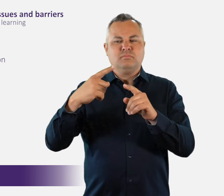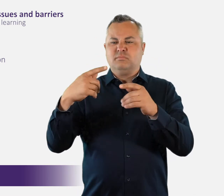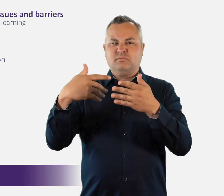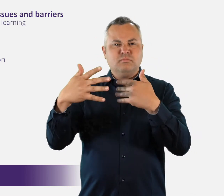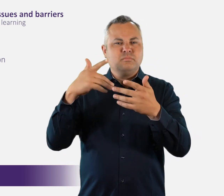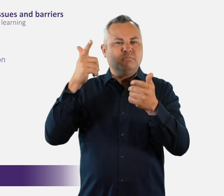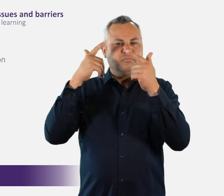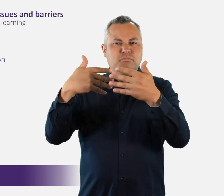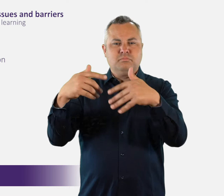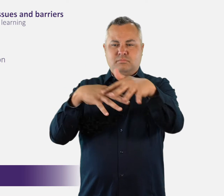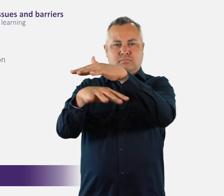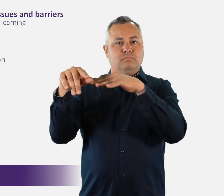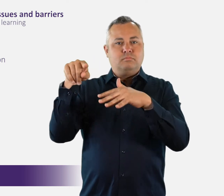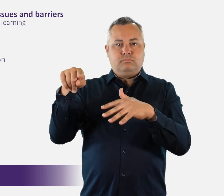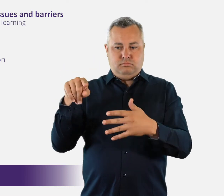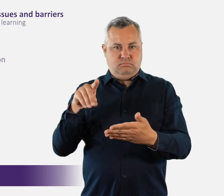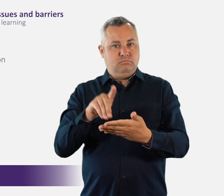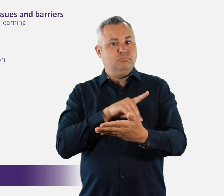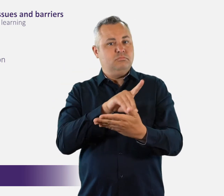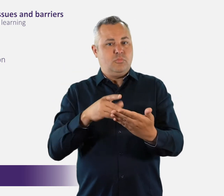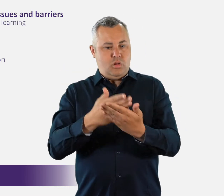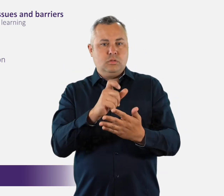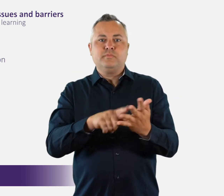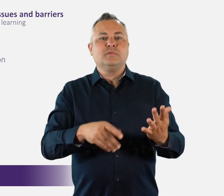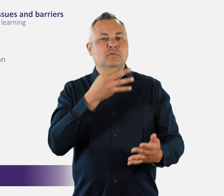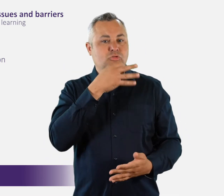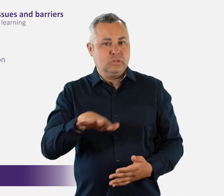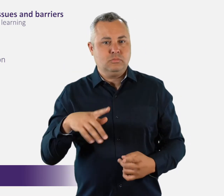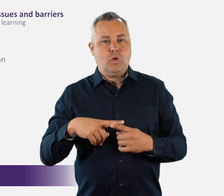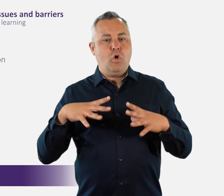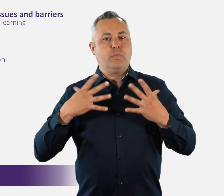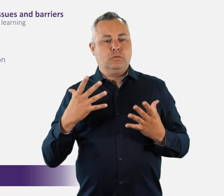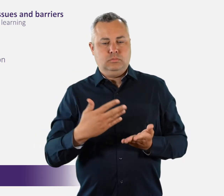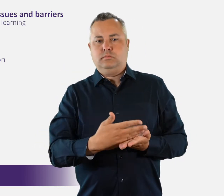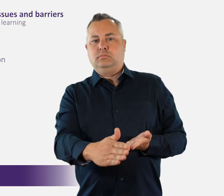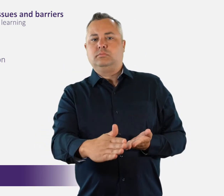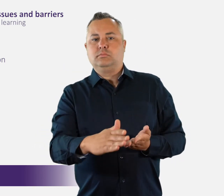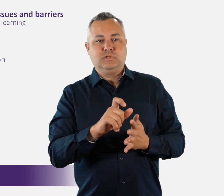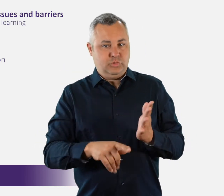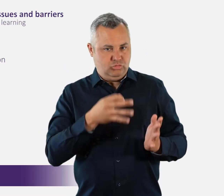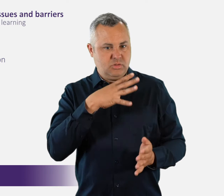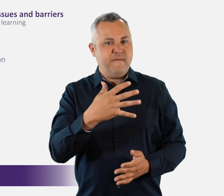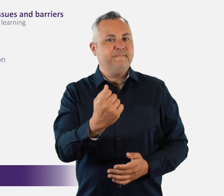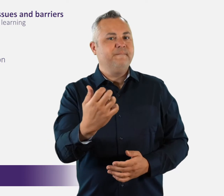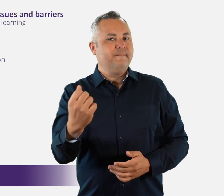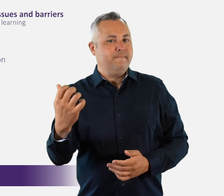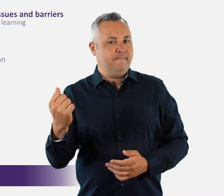settings discriminate against children with disability and seem to readily exclude them.